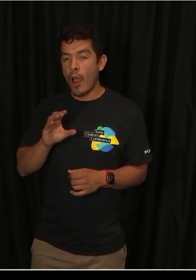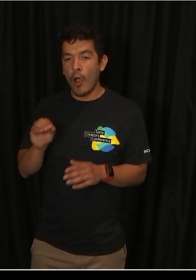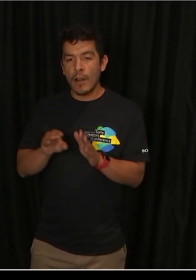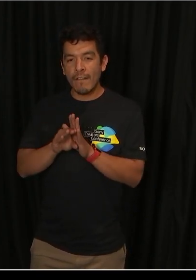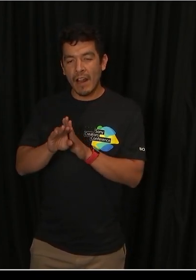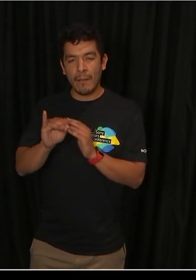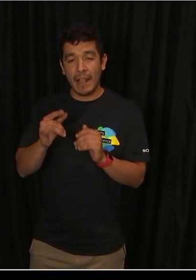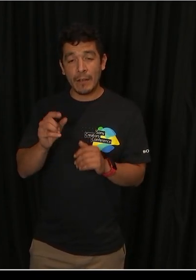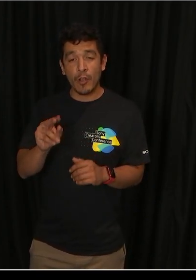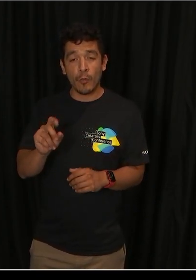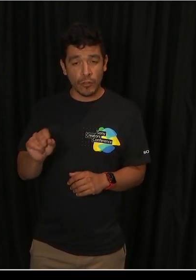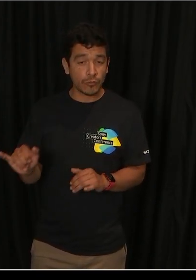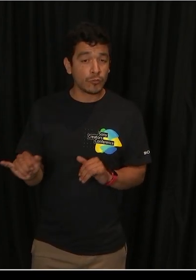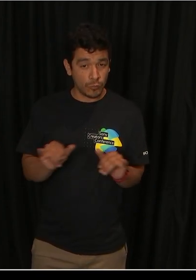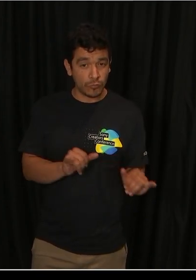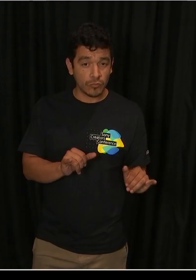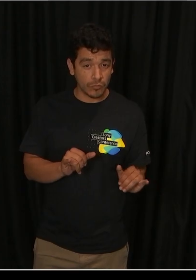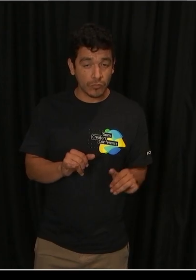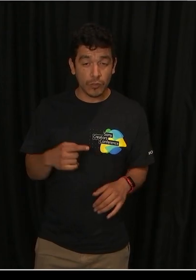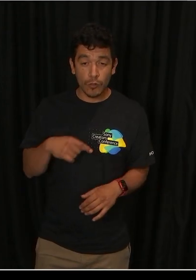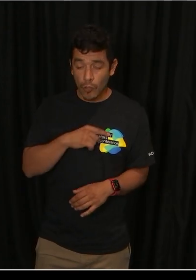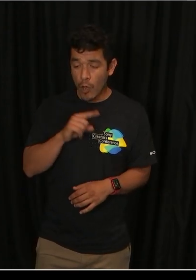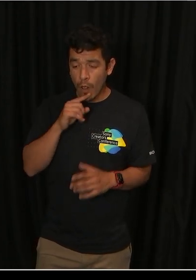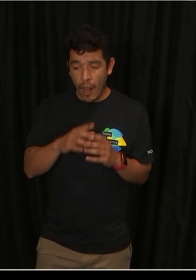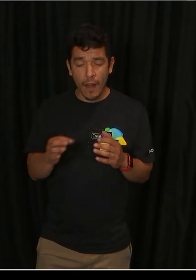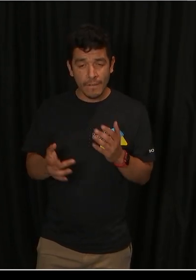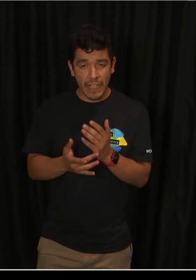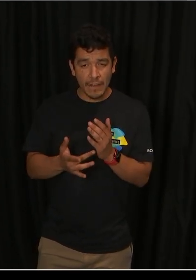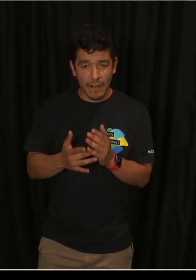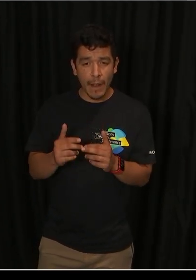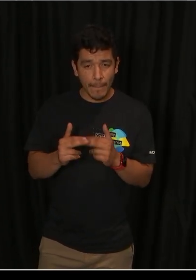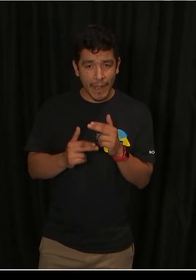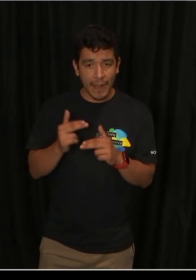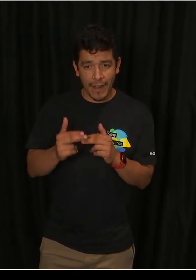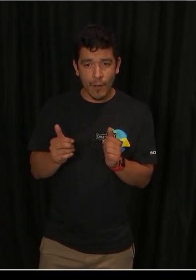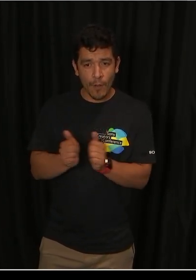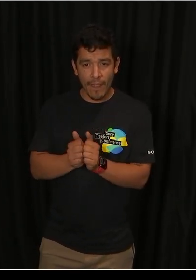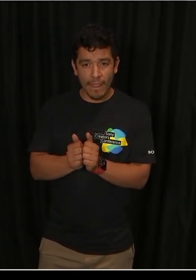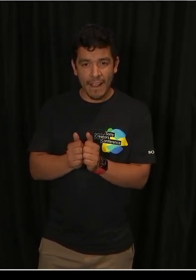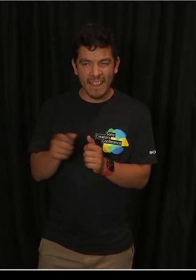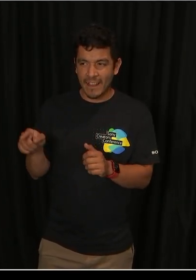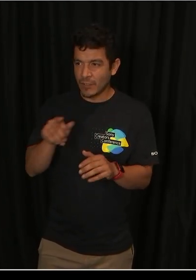So, really a lot of technology being built alongside these incredible films.